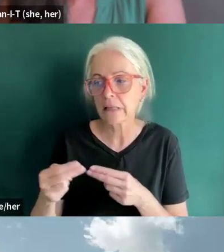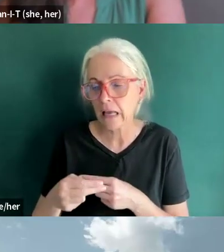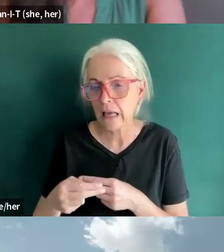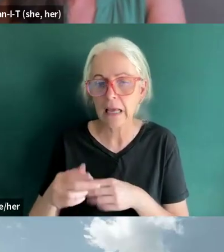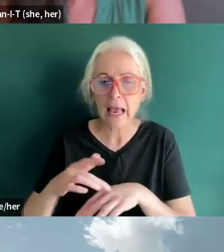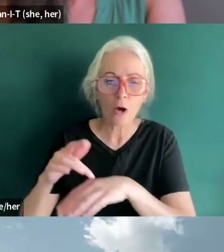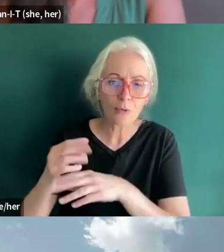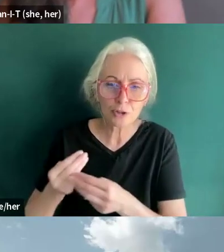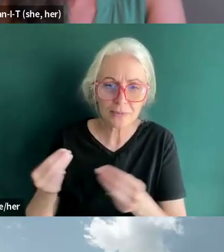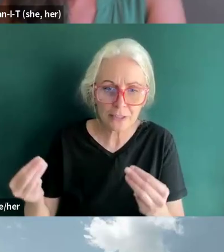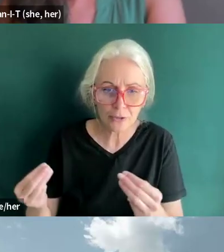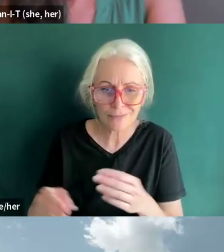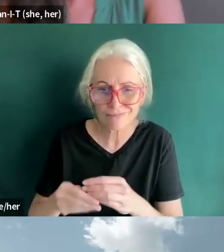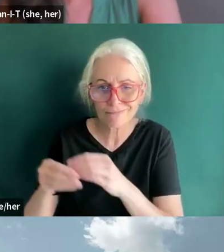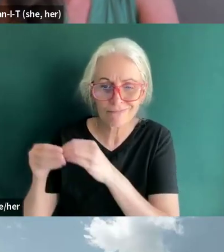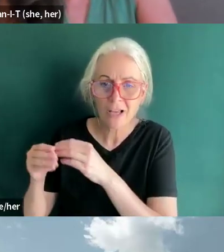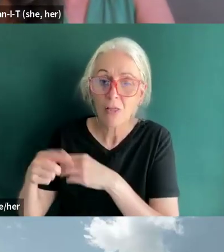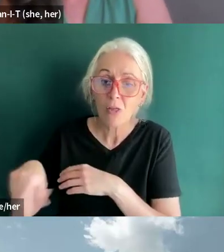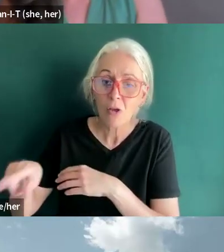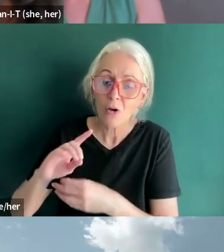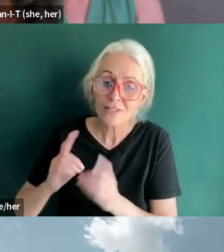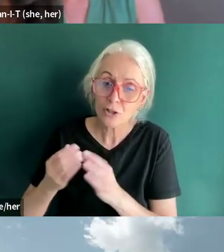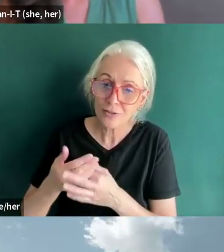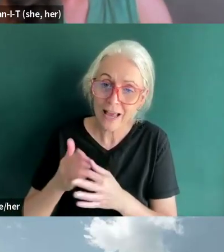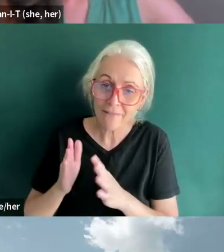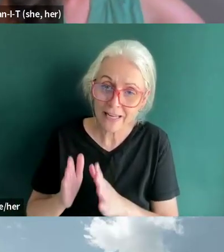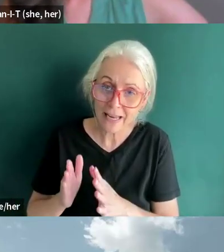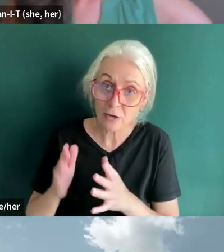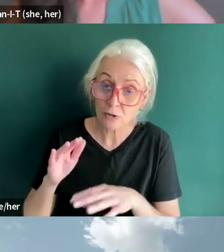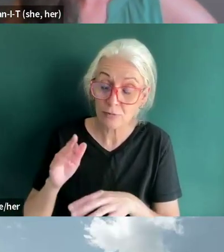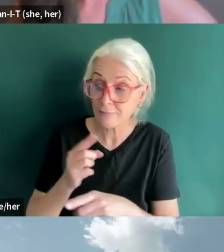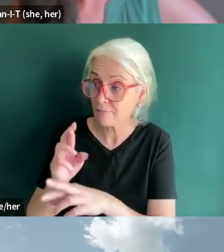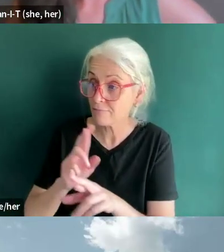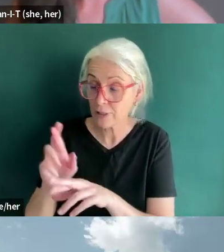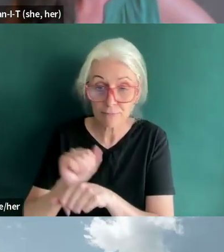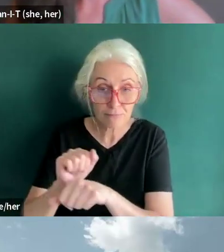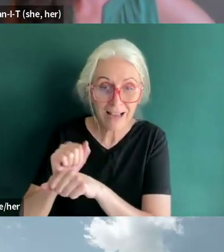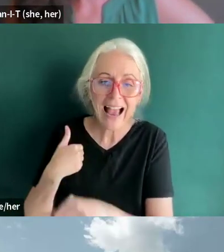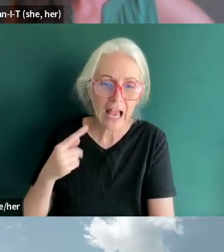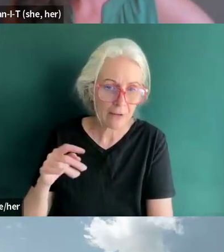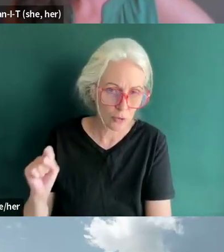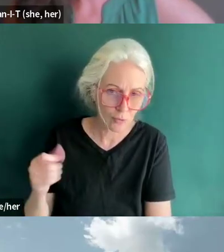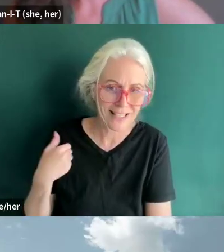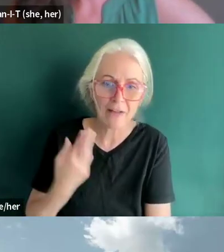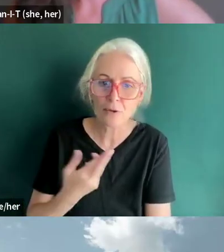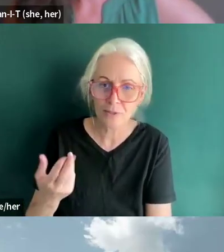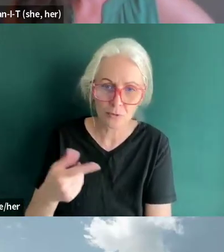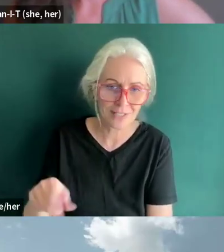etc. So those digital navigators that are on the ground have all the tools and resources they need.